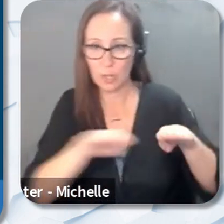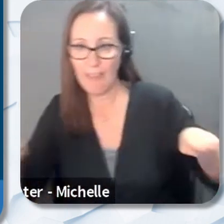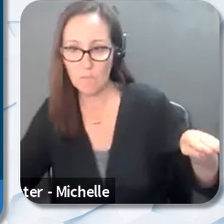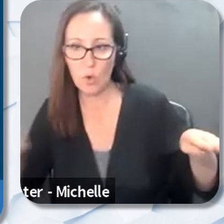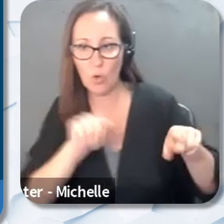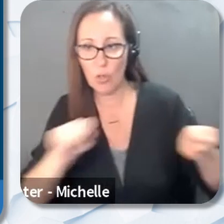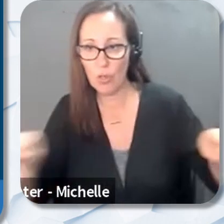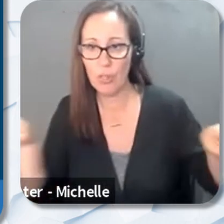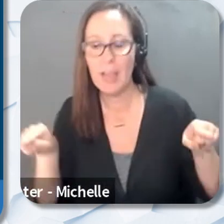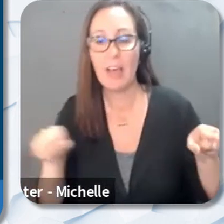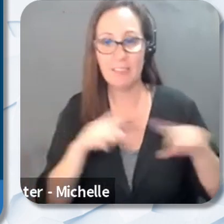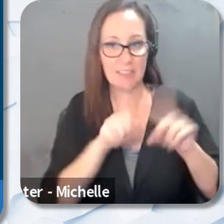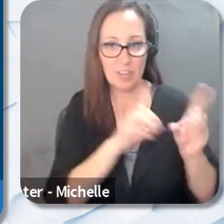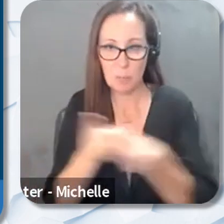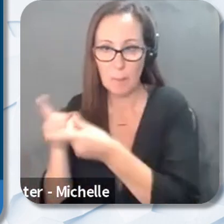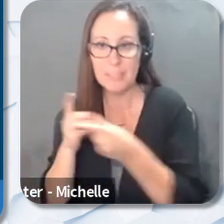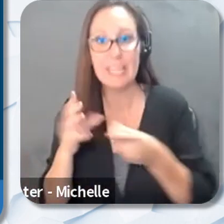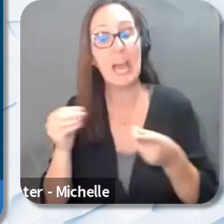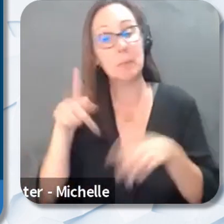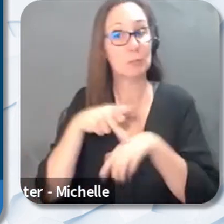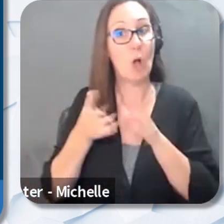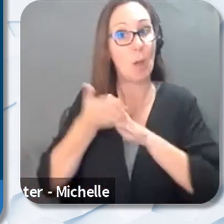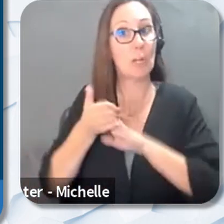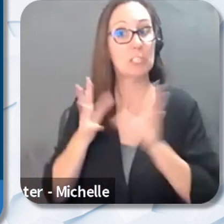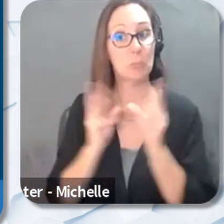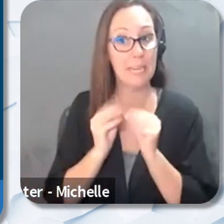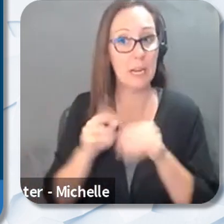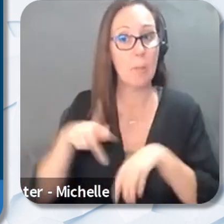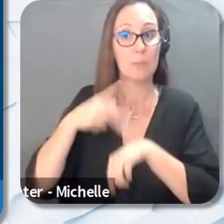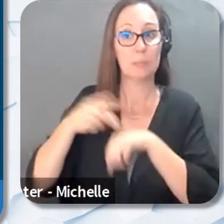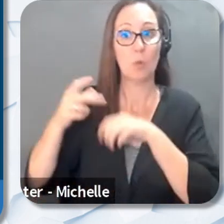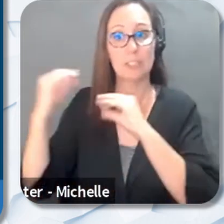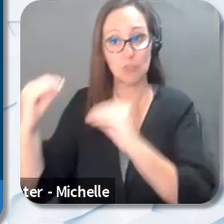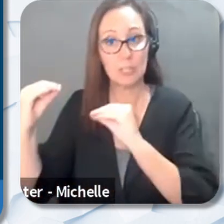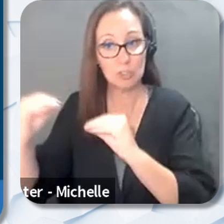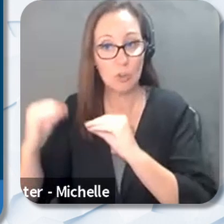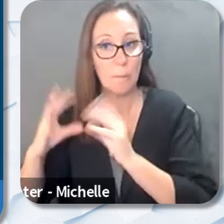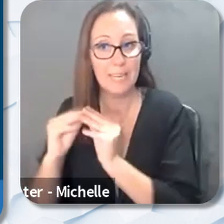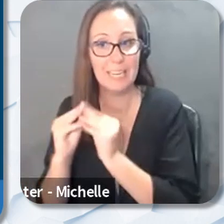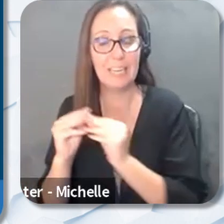A principal operational meaning of principal instructional meeting where we're sharing an